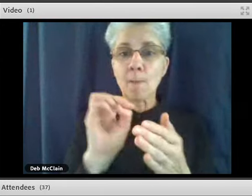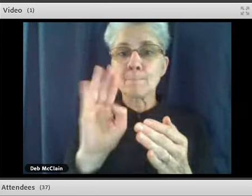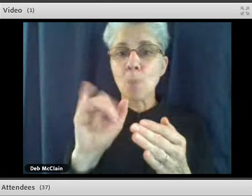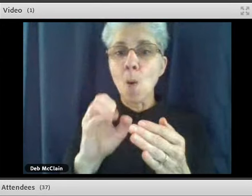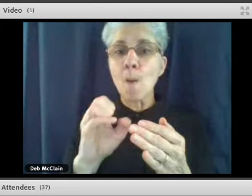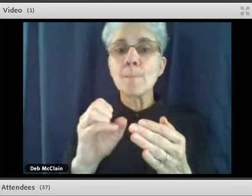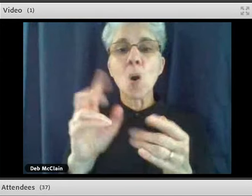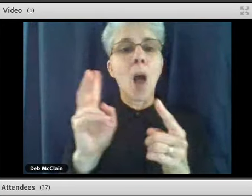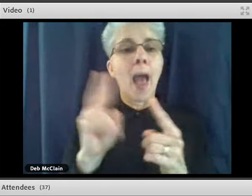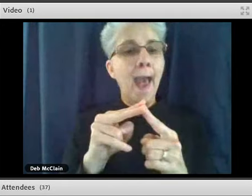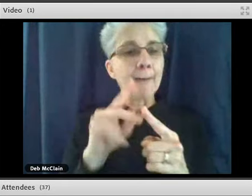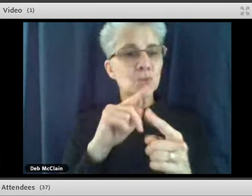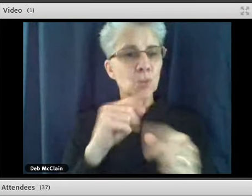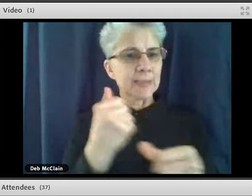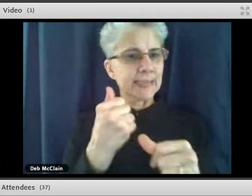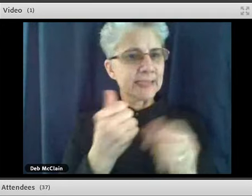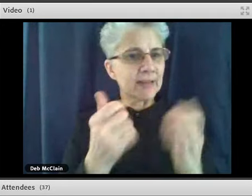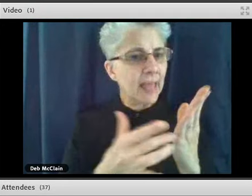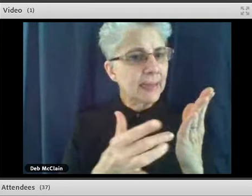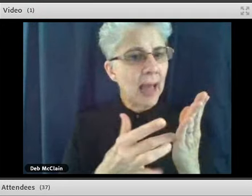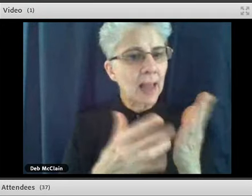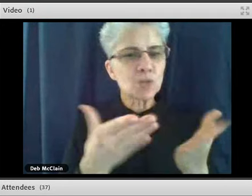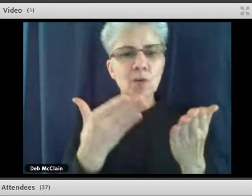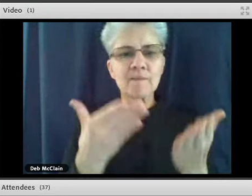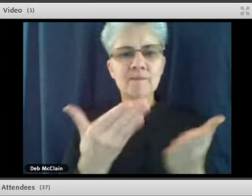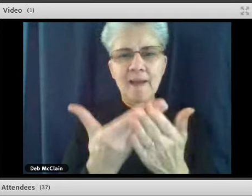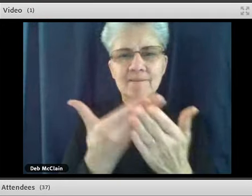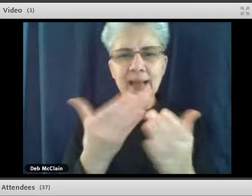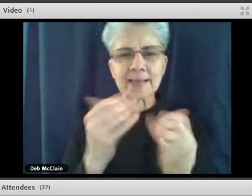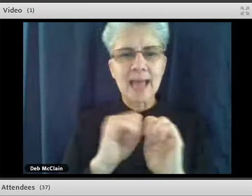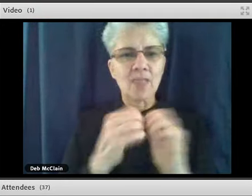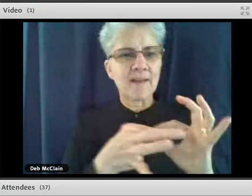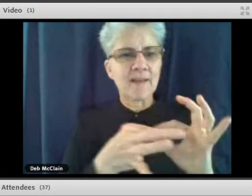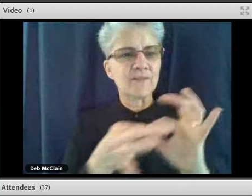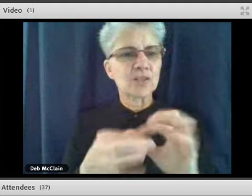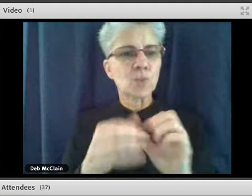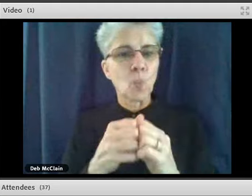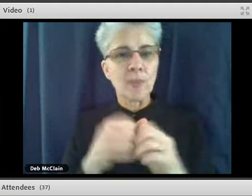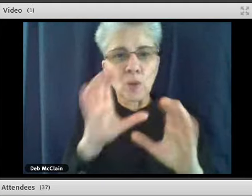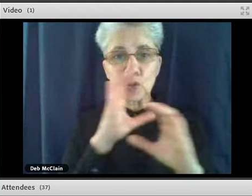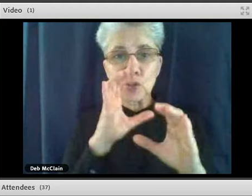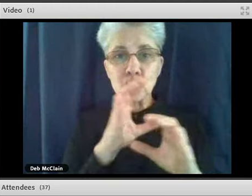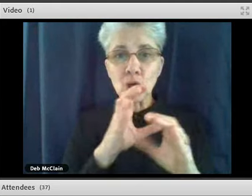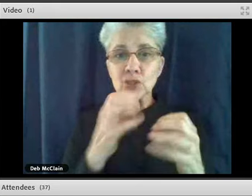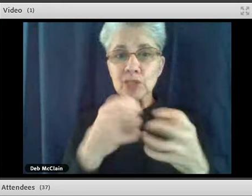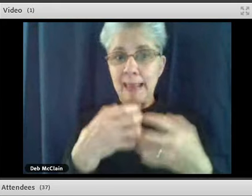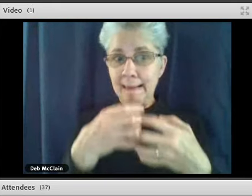your software, your mobile applications, your assistive technology. Provide facts on how this ties in